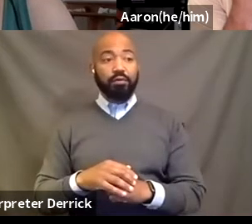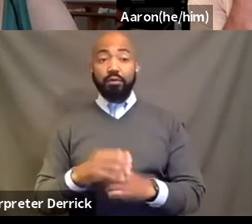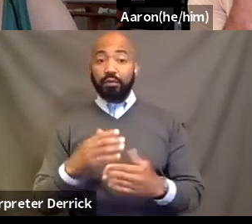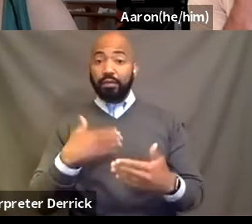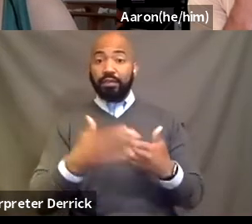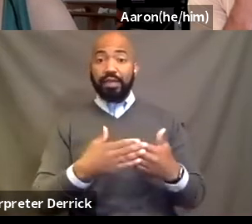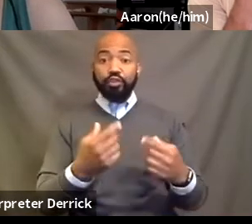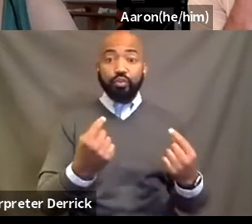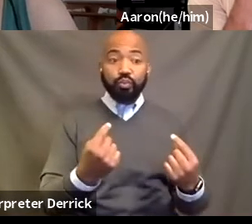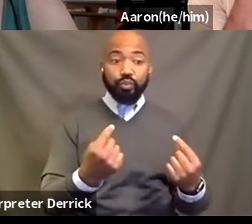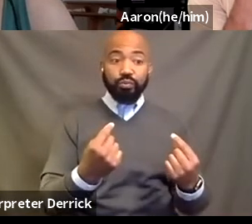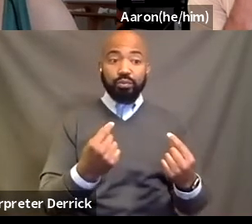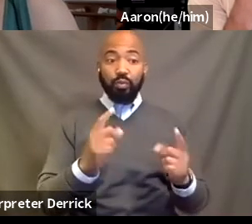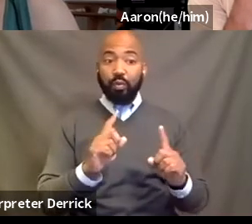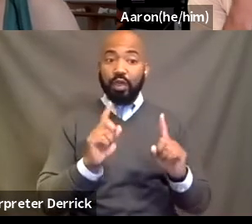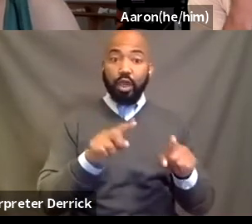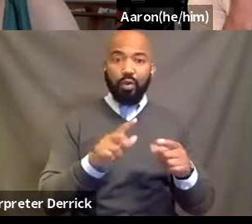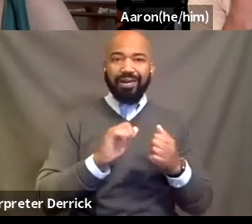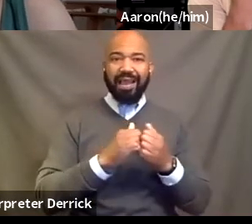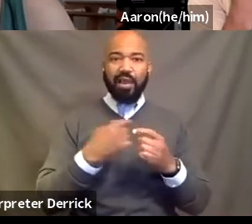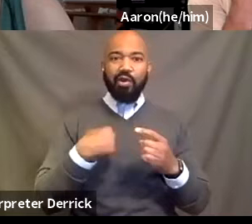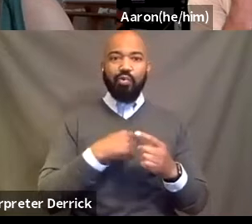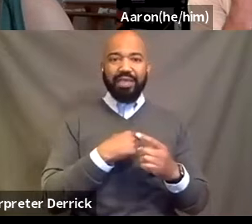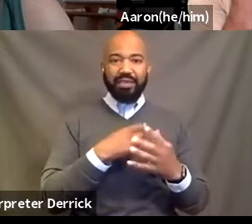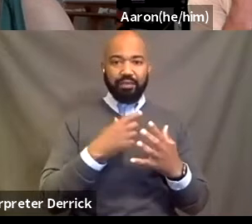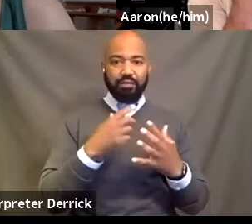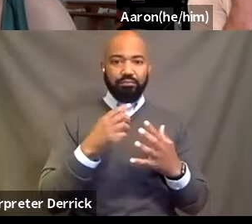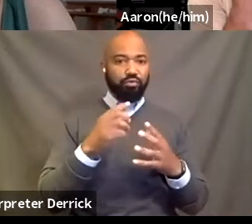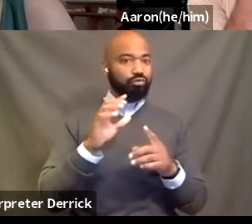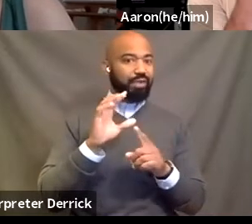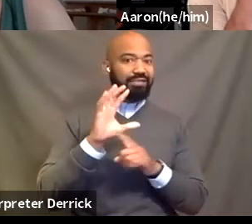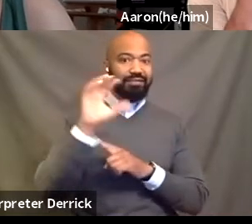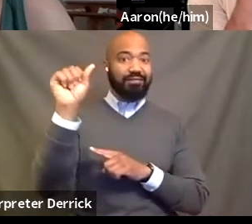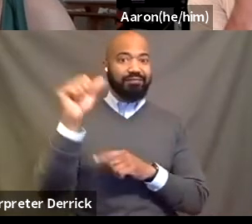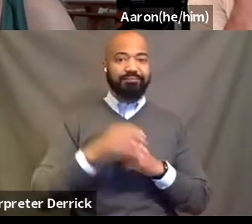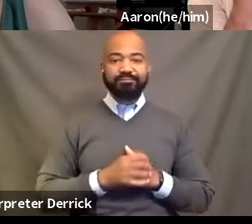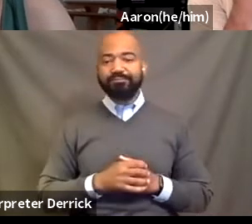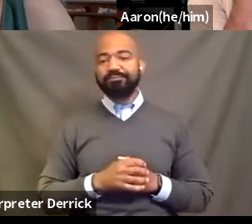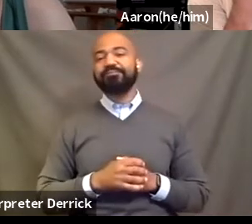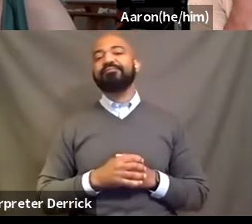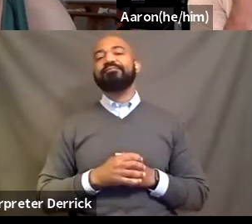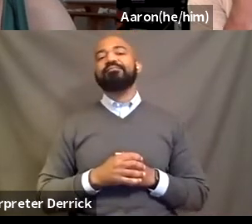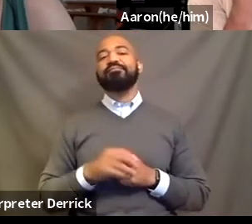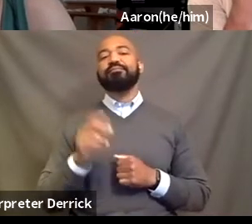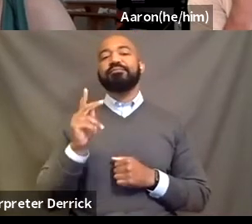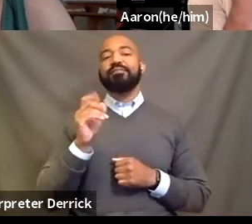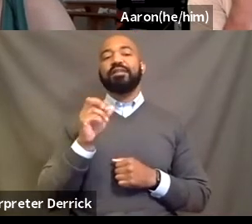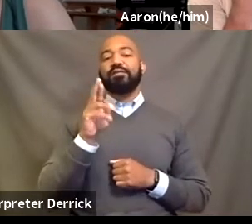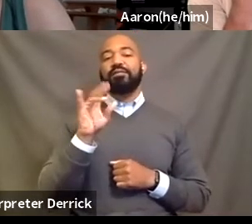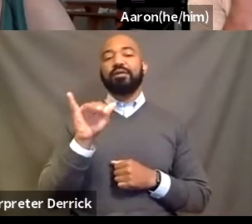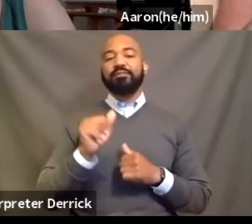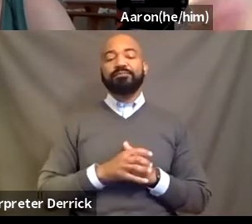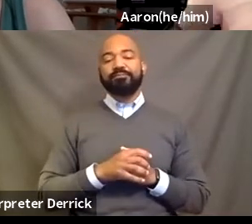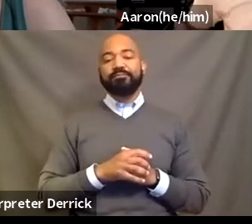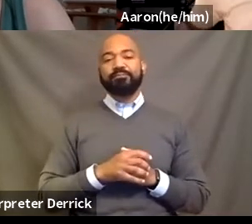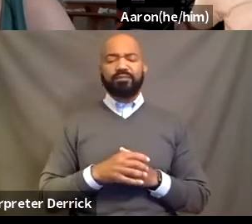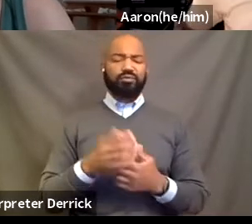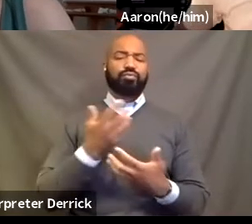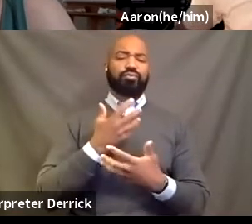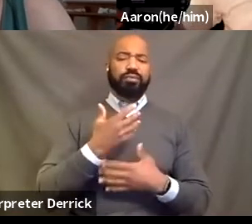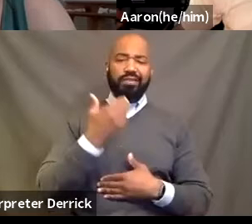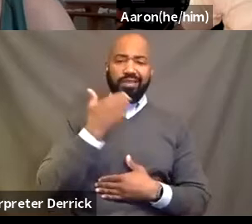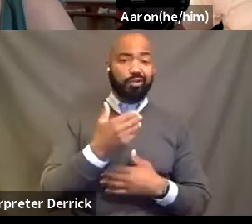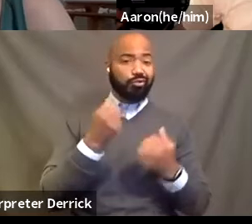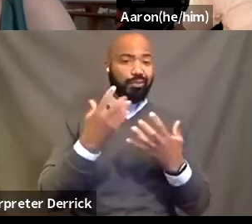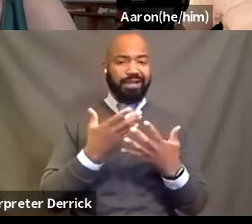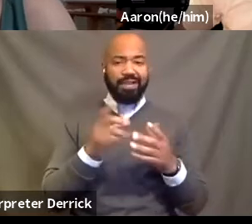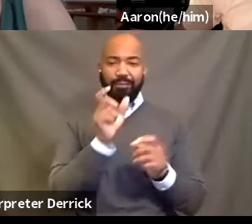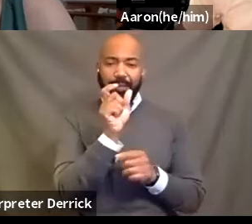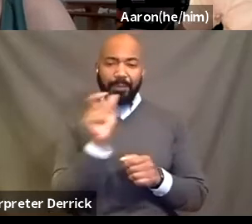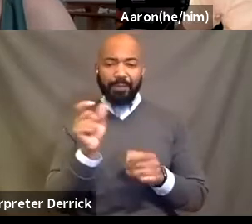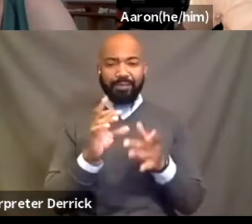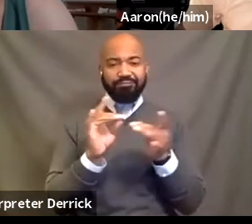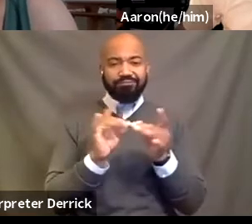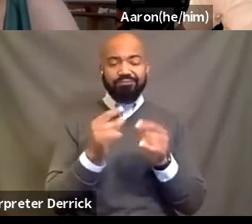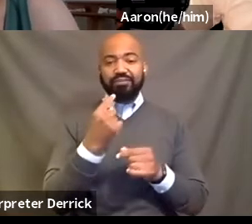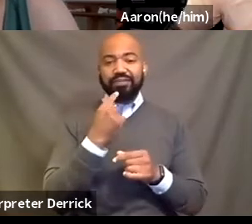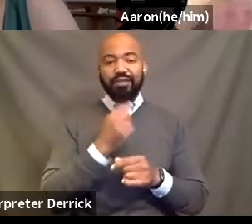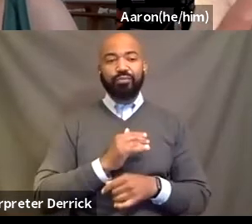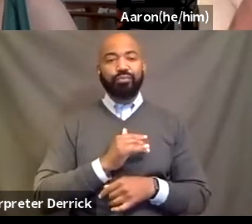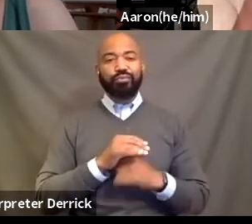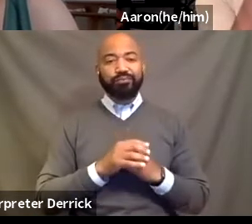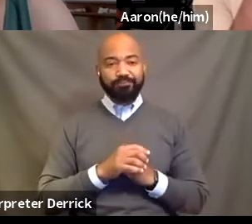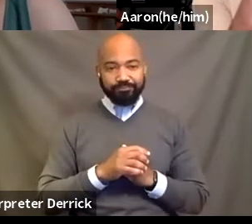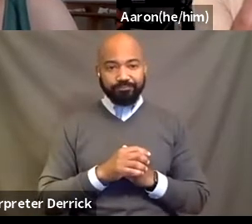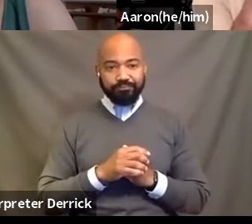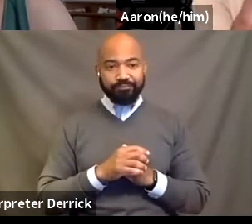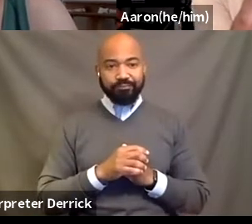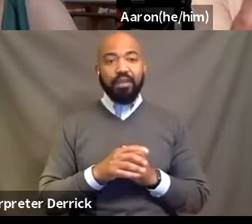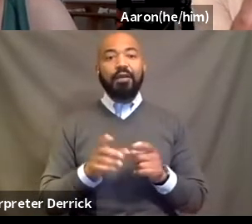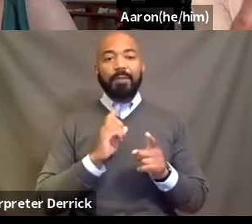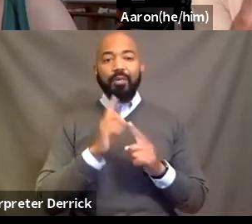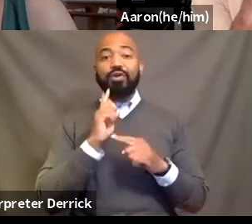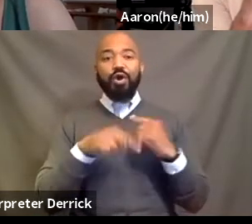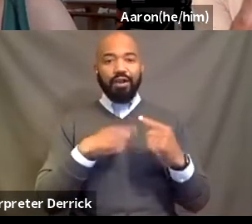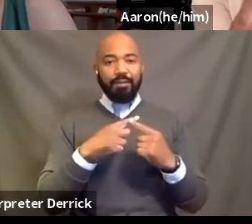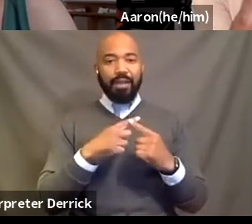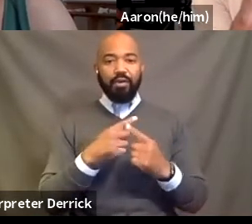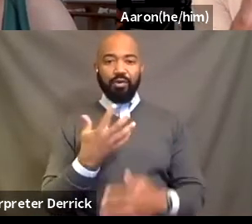Kirya Traber (she/her): We will talk about the coordinated looks but as a way to enter into aesthetics, perhaps, but first I actually just wanted to talk a little bit maybe make the connection point between the radical history of themes which comes out of.